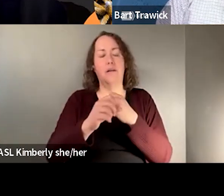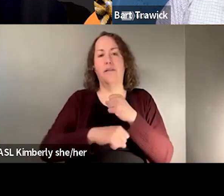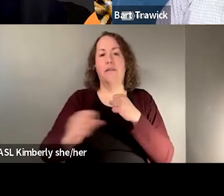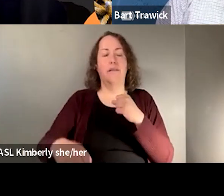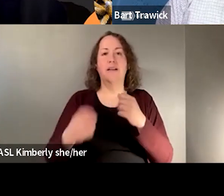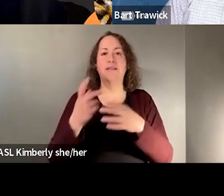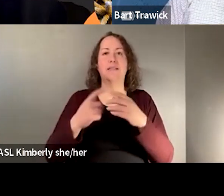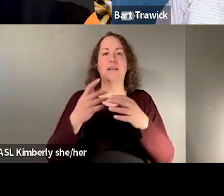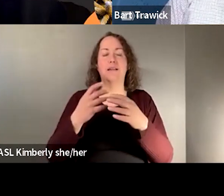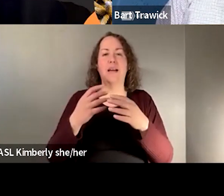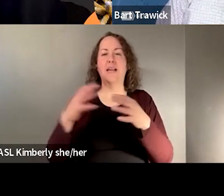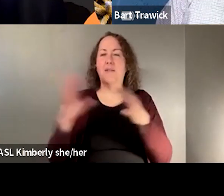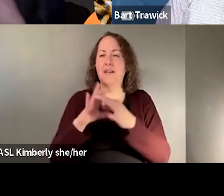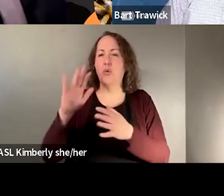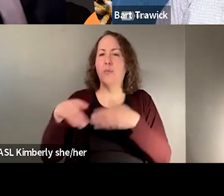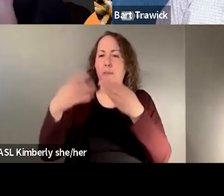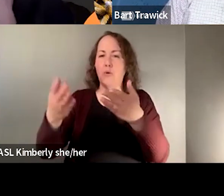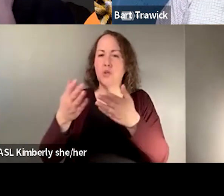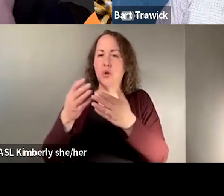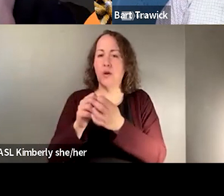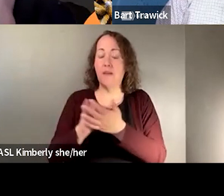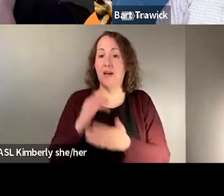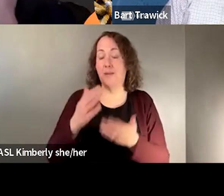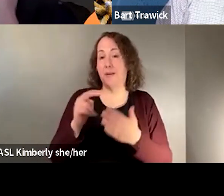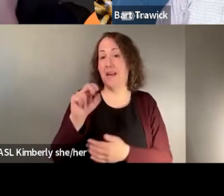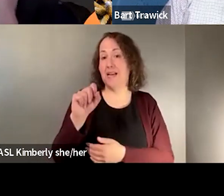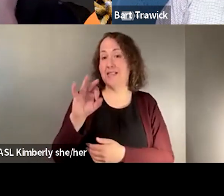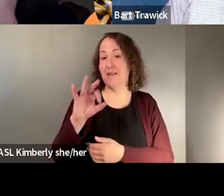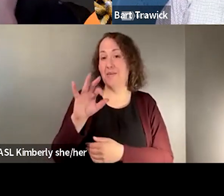Perhaps you can give the NSF system response to that question.